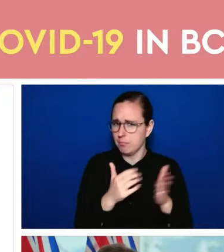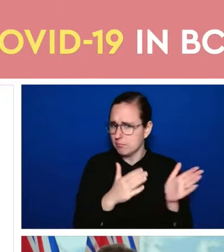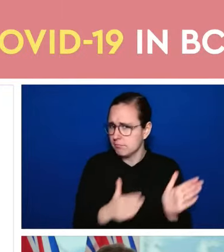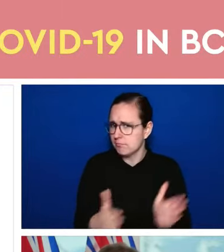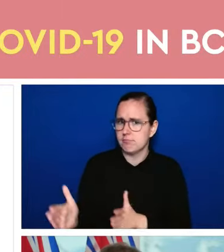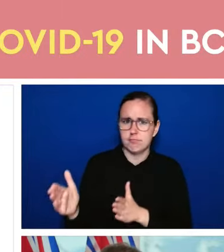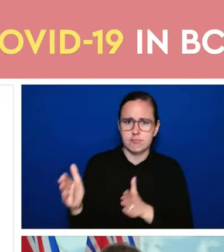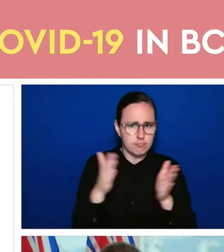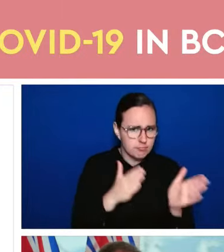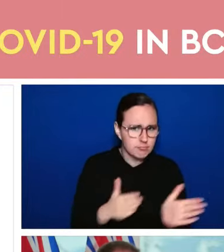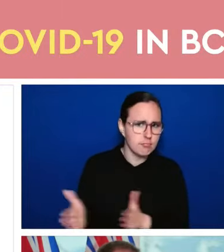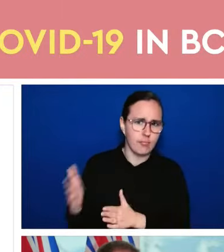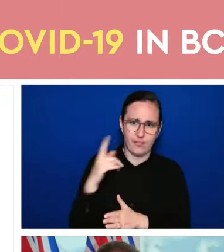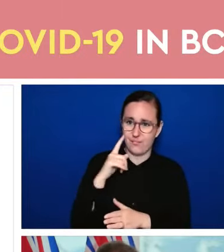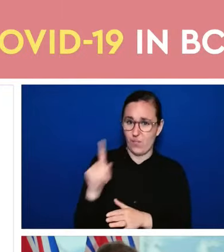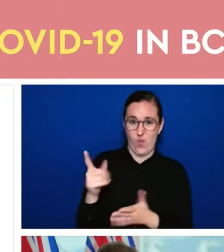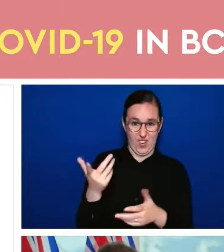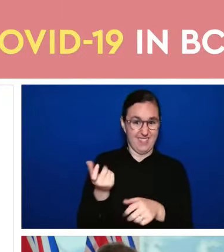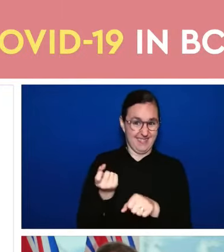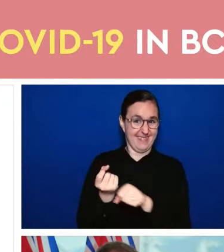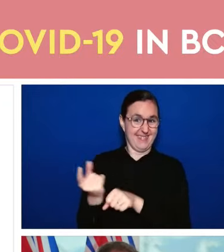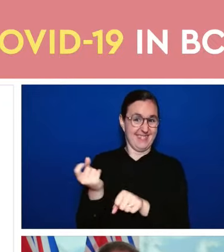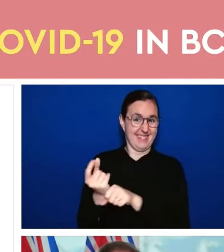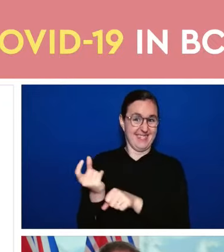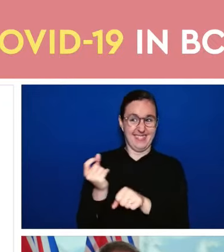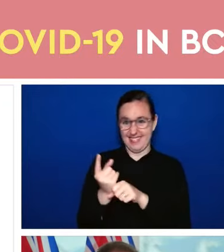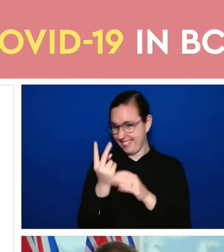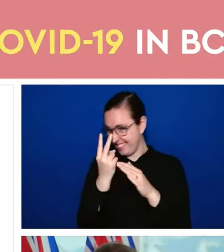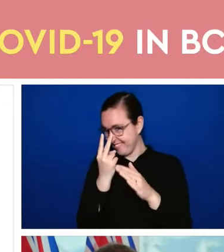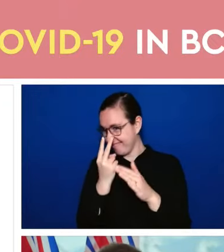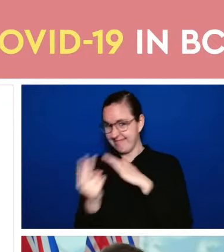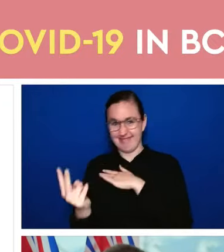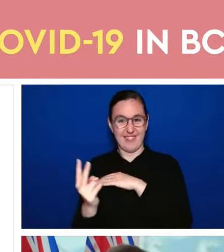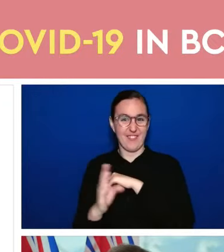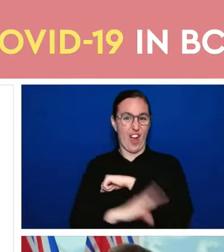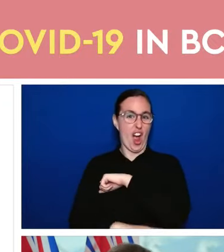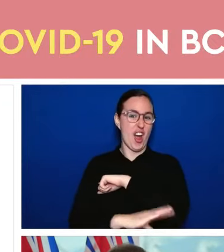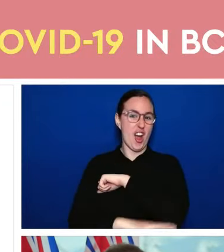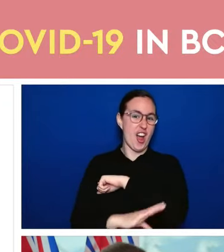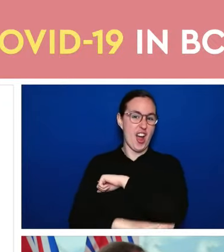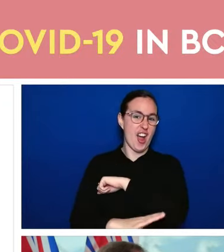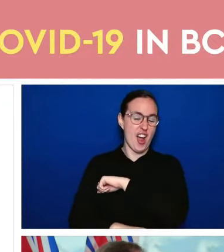Europe particularly. For respiratory the season. When I